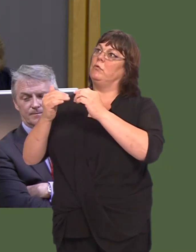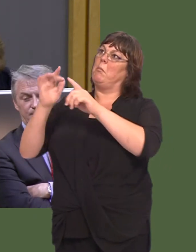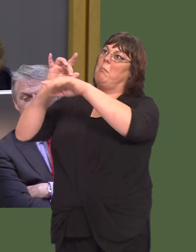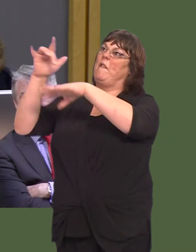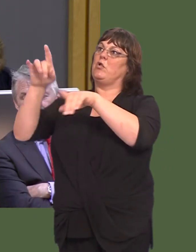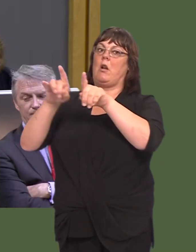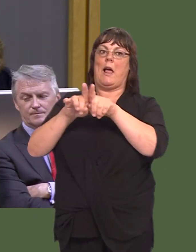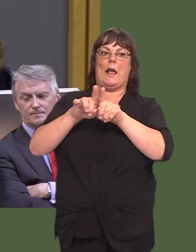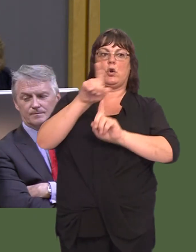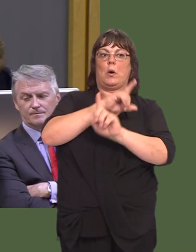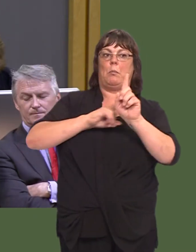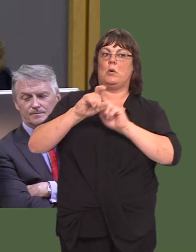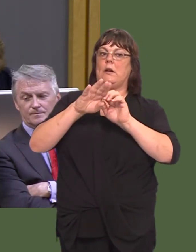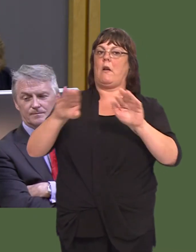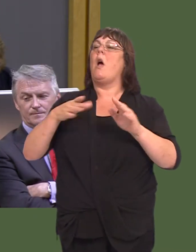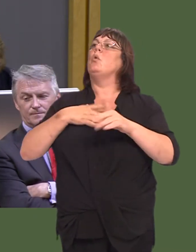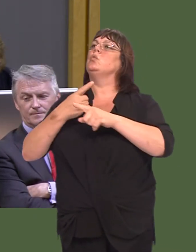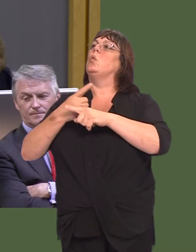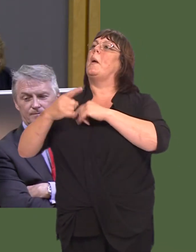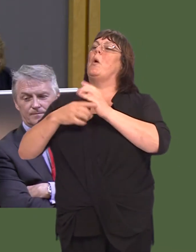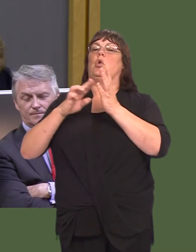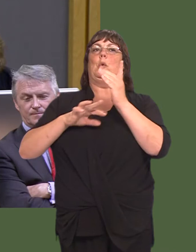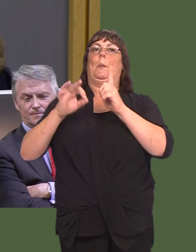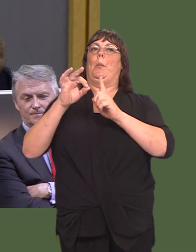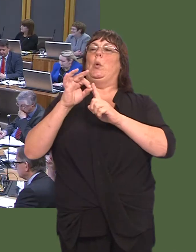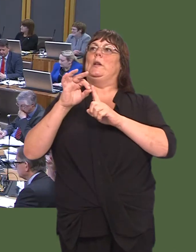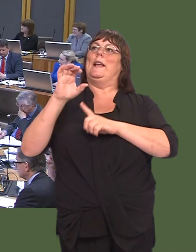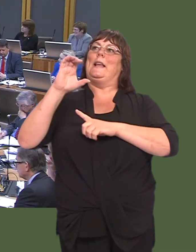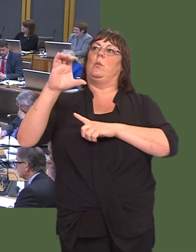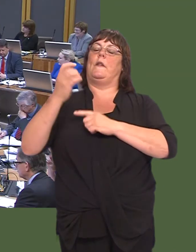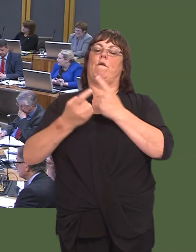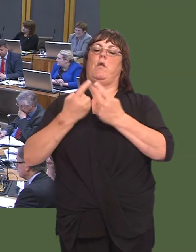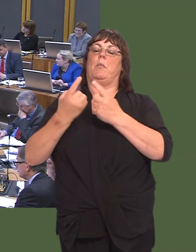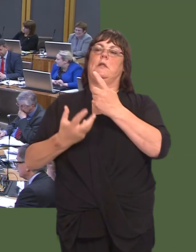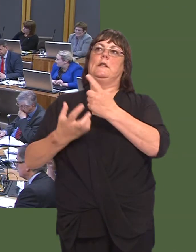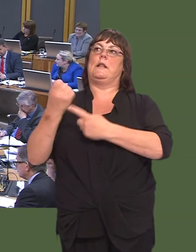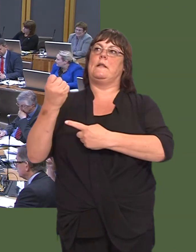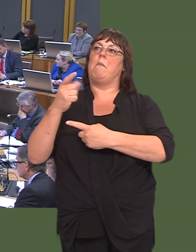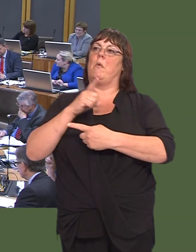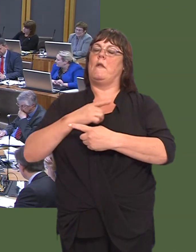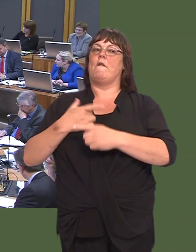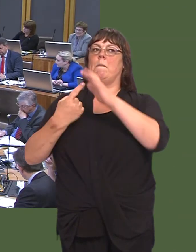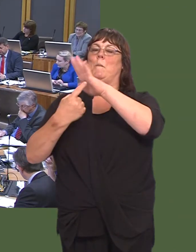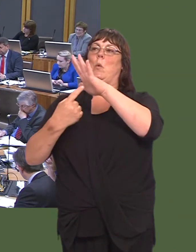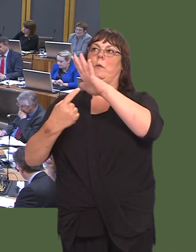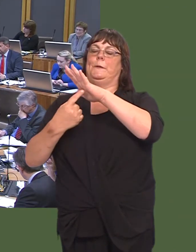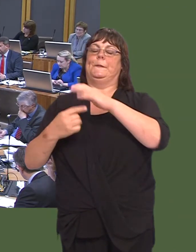So, I would like to return briefly to Newport Countyís success, because I believe itís very important for both levels.